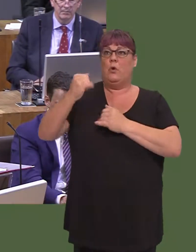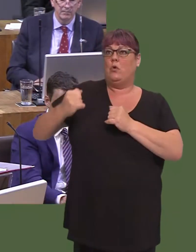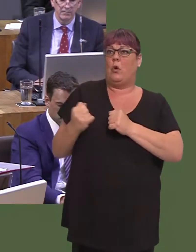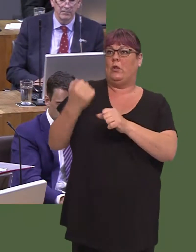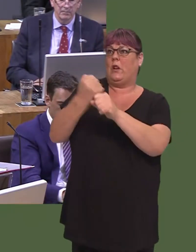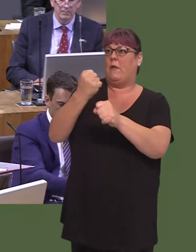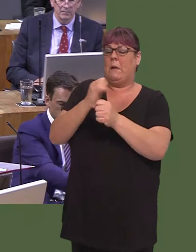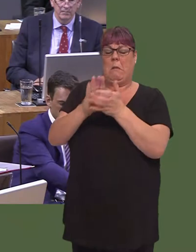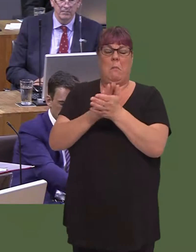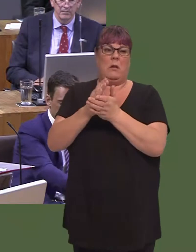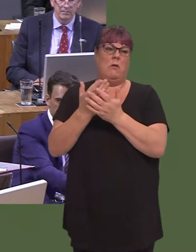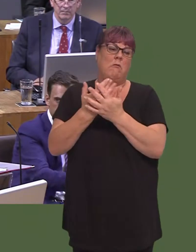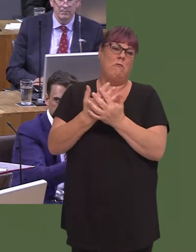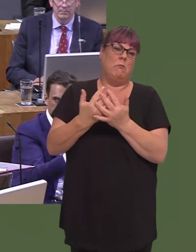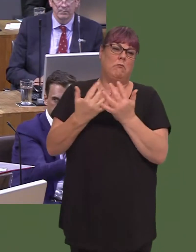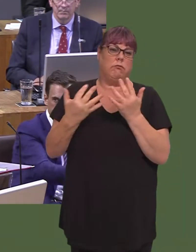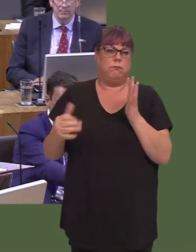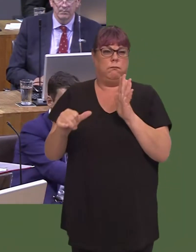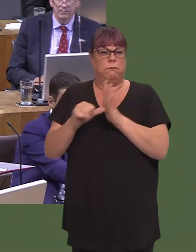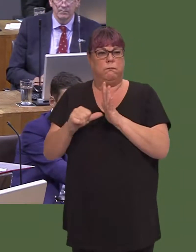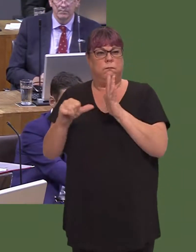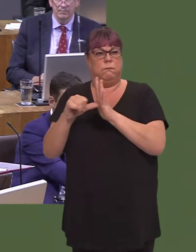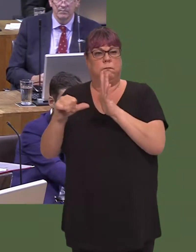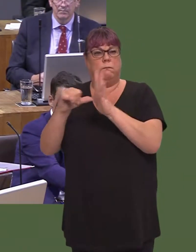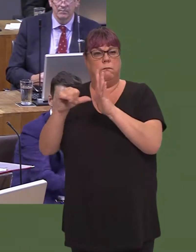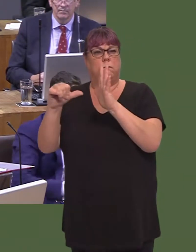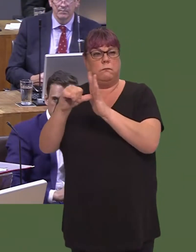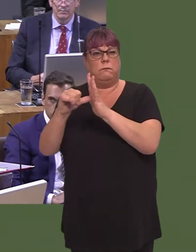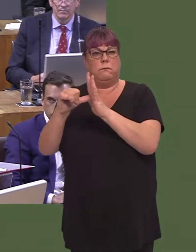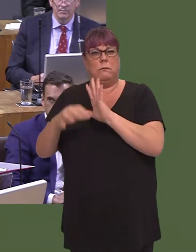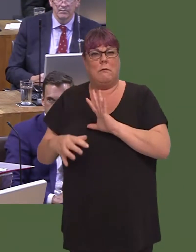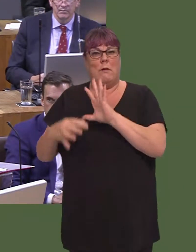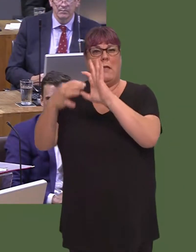how difficult it can be for people to go back into work with the costs of childcare. And